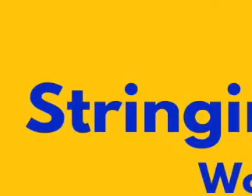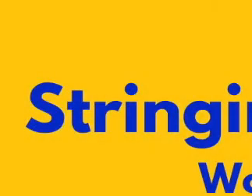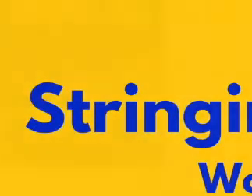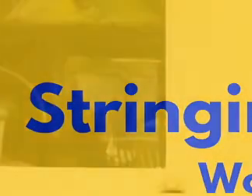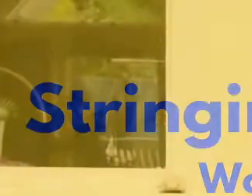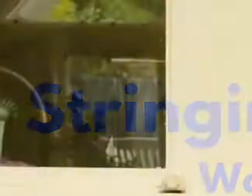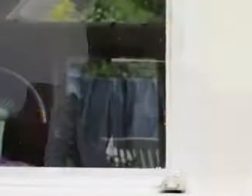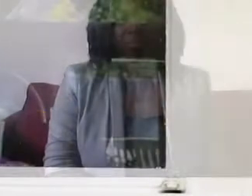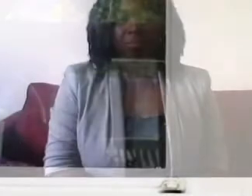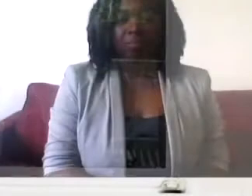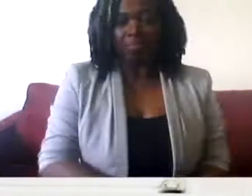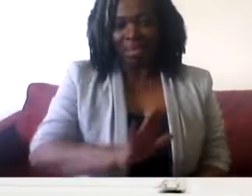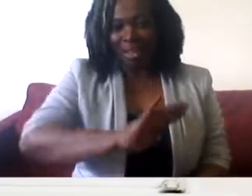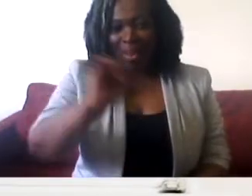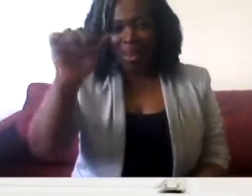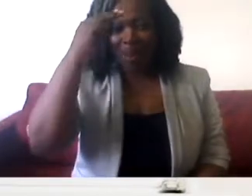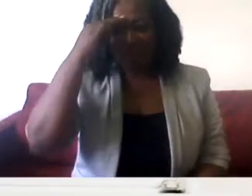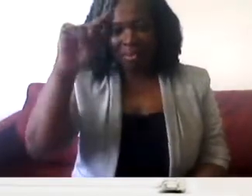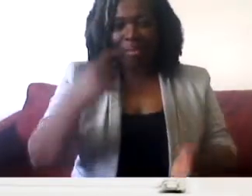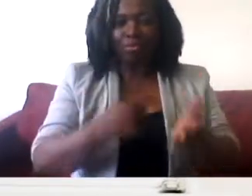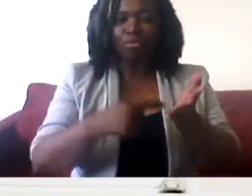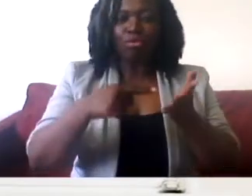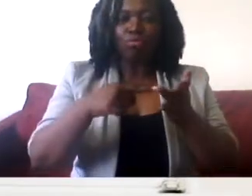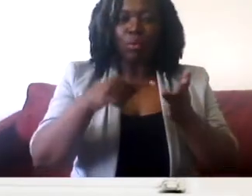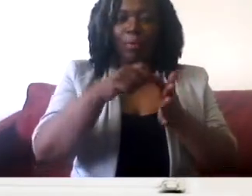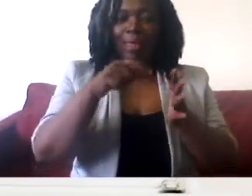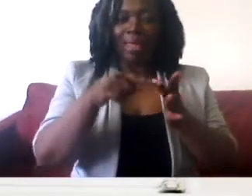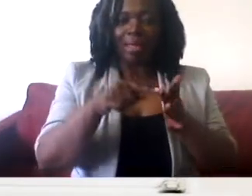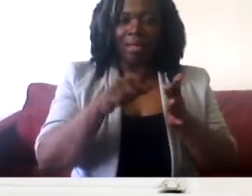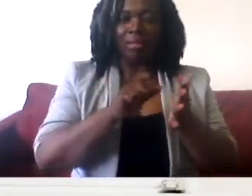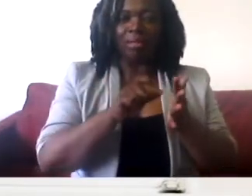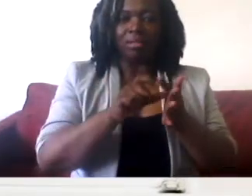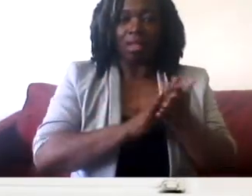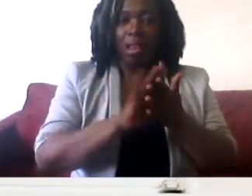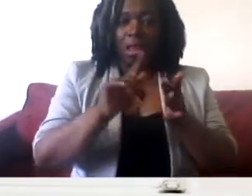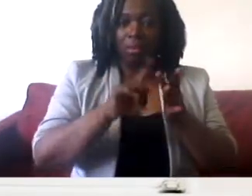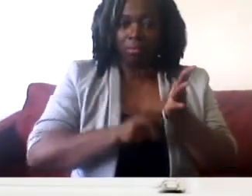Hi, I'm Rupi Dhillon